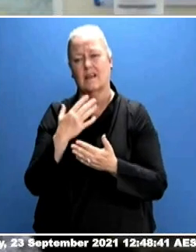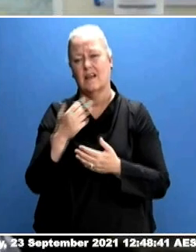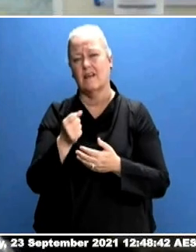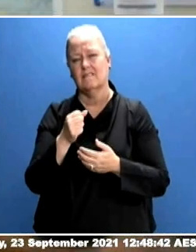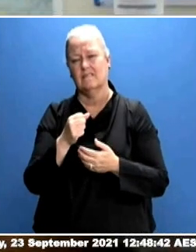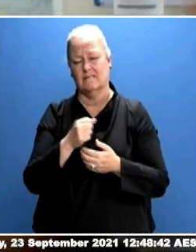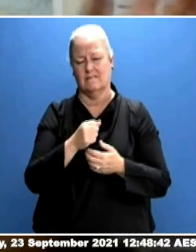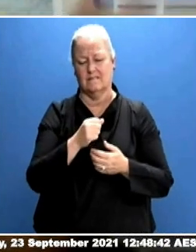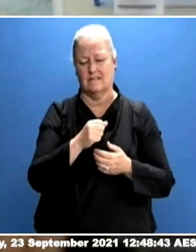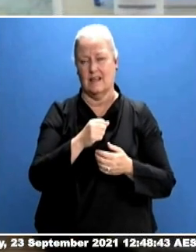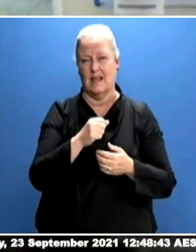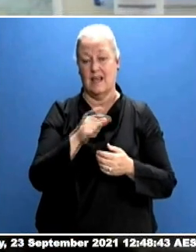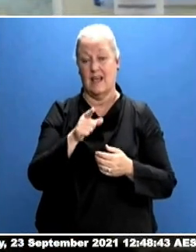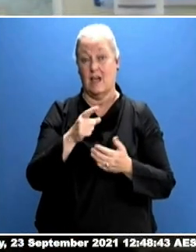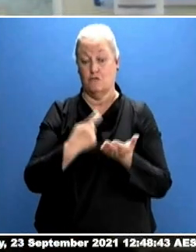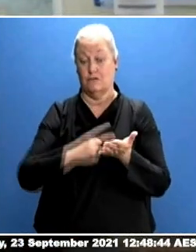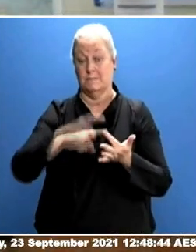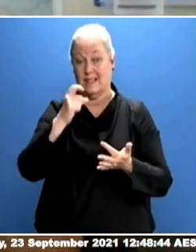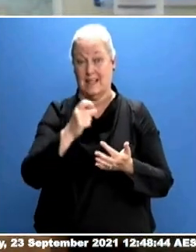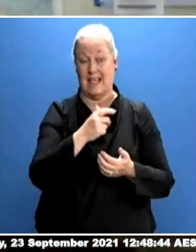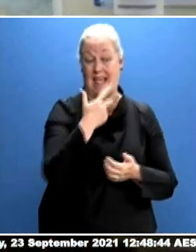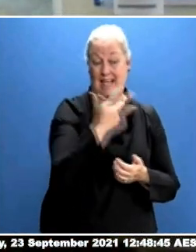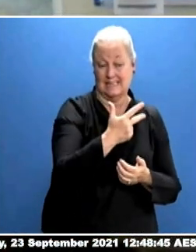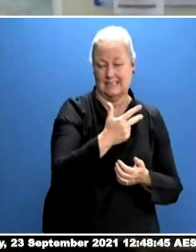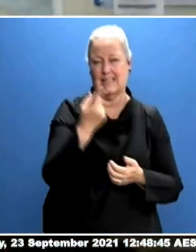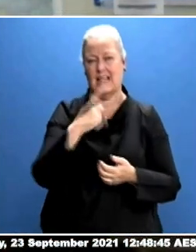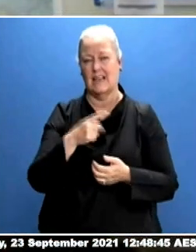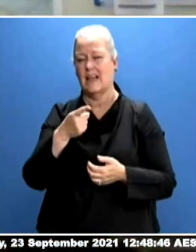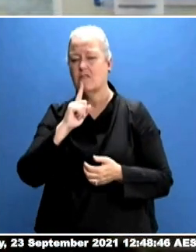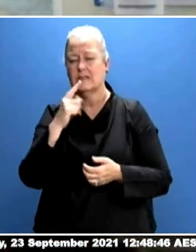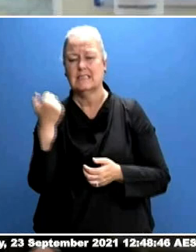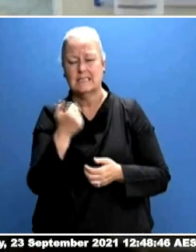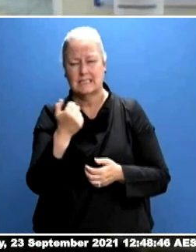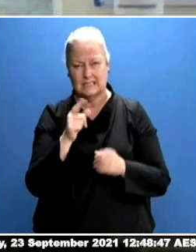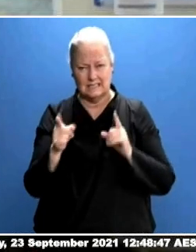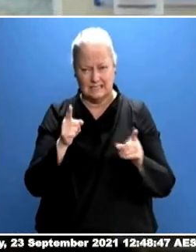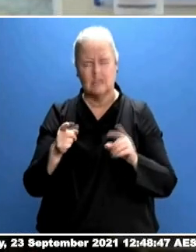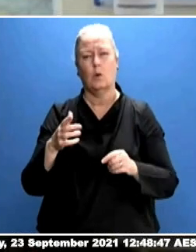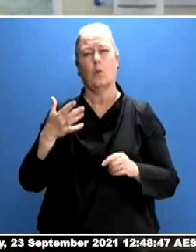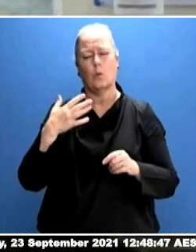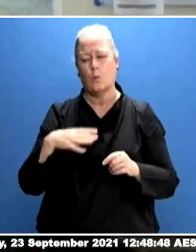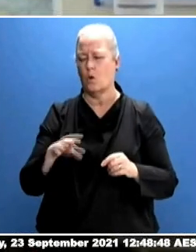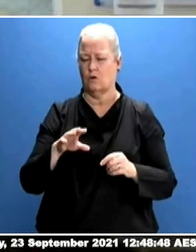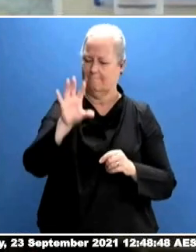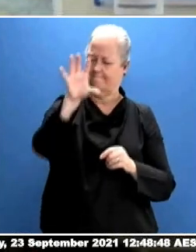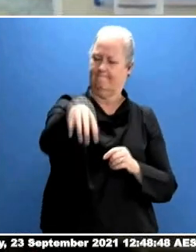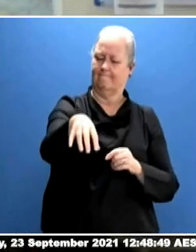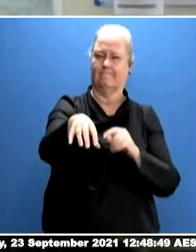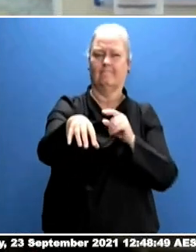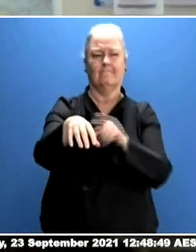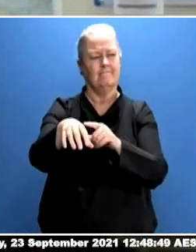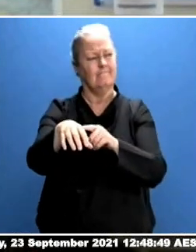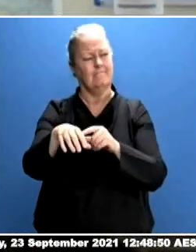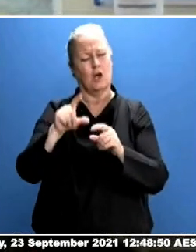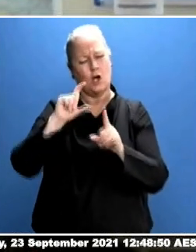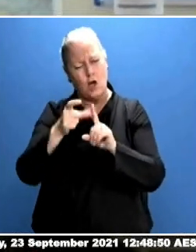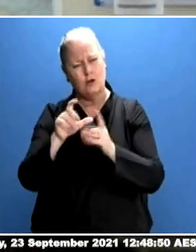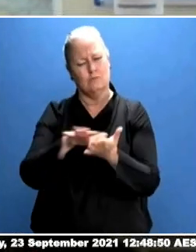talk about having smaller purpose-built culturally-responsive facilities, which is